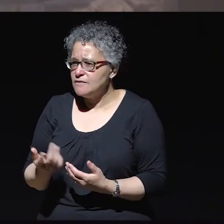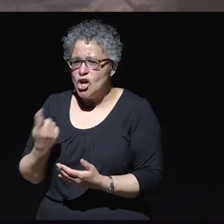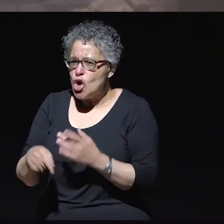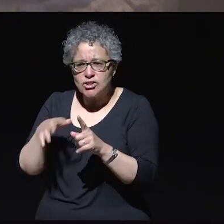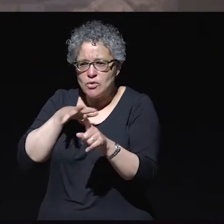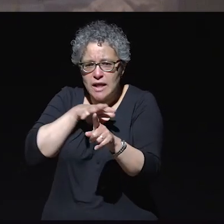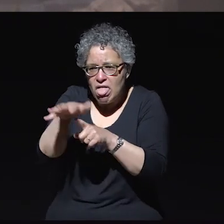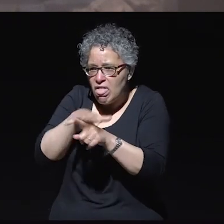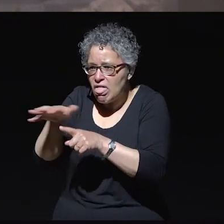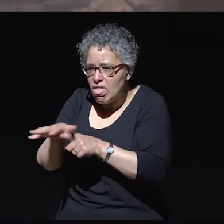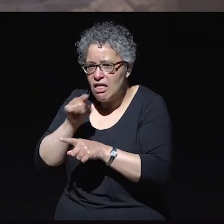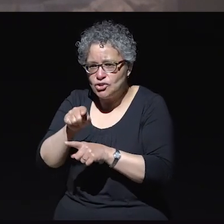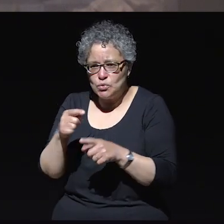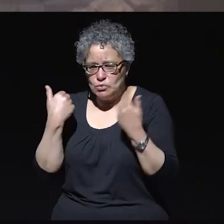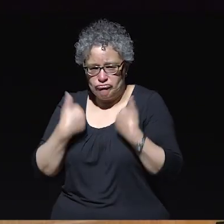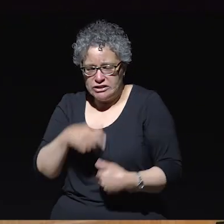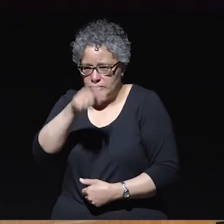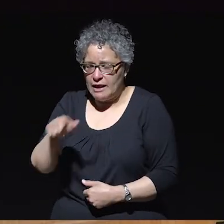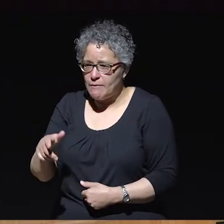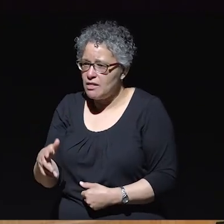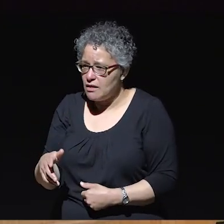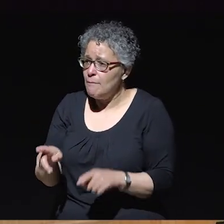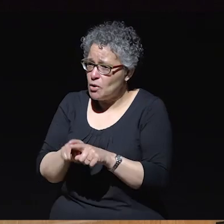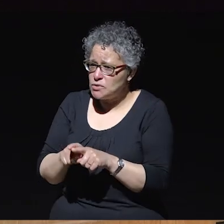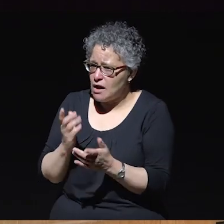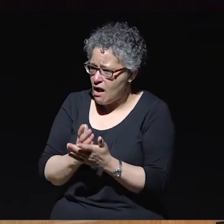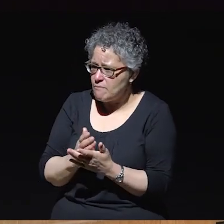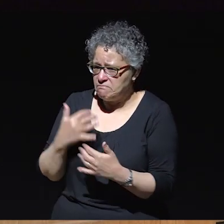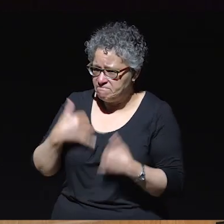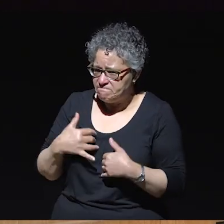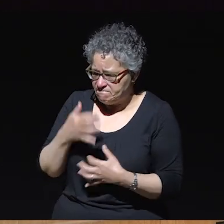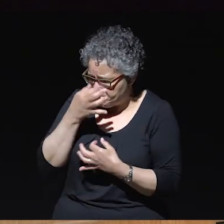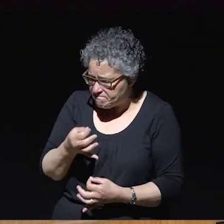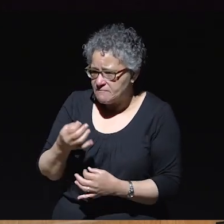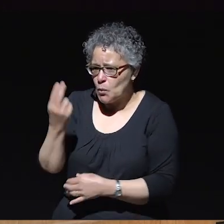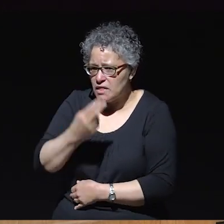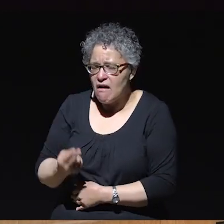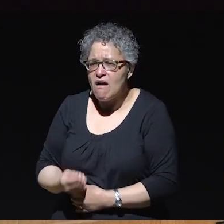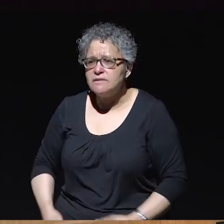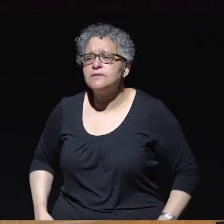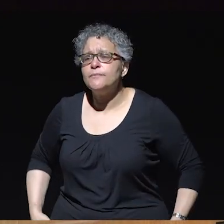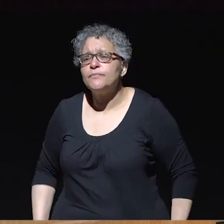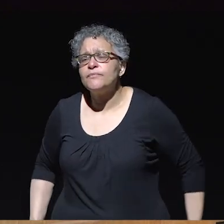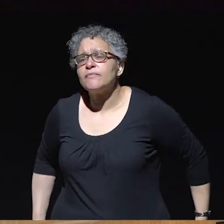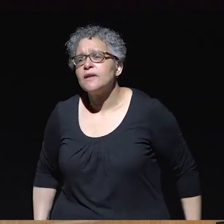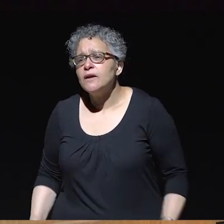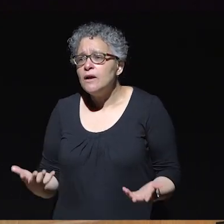at the aristocracy and others. And I think a clear indication of what William Hogarth thought about, for example, Van Dyck